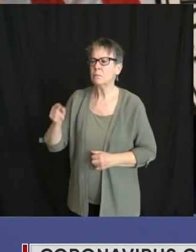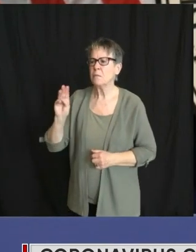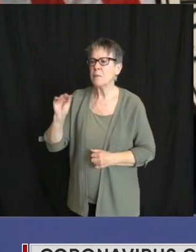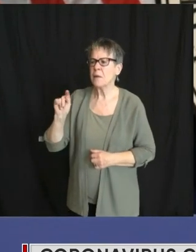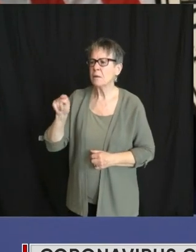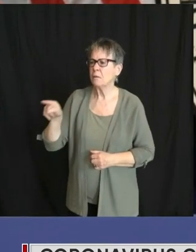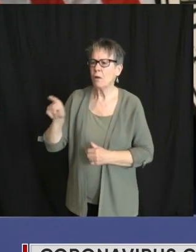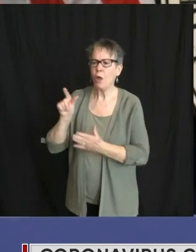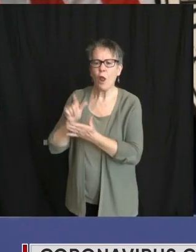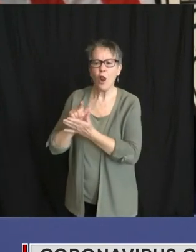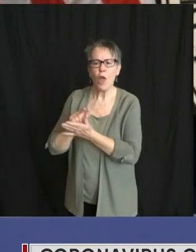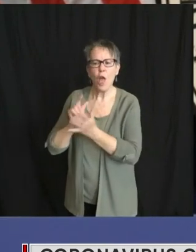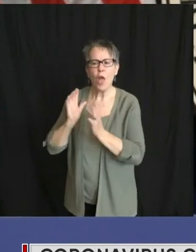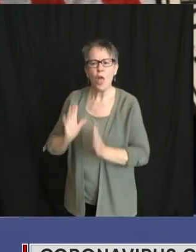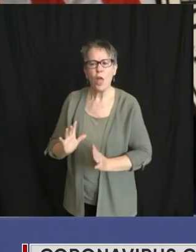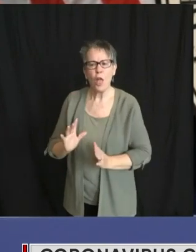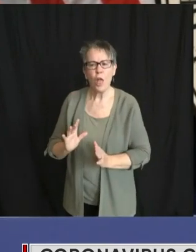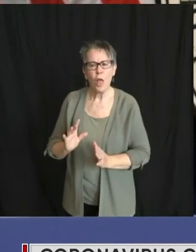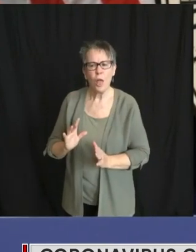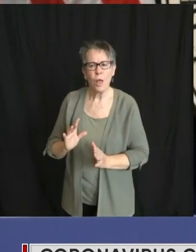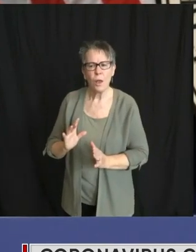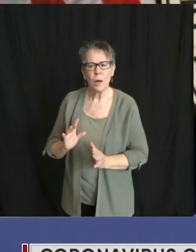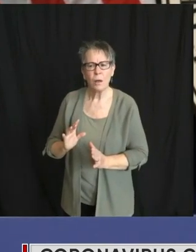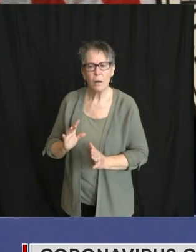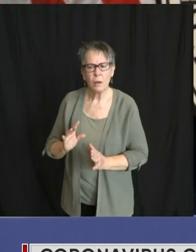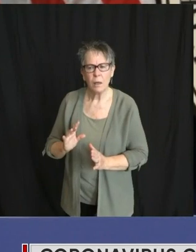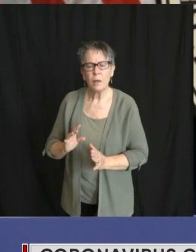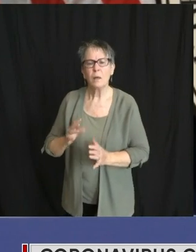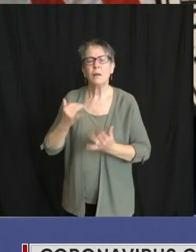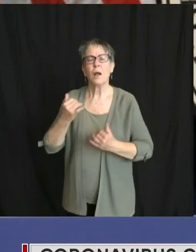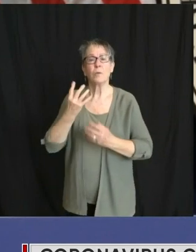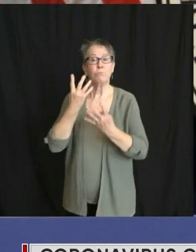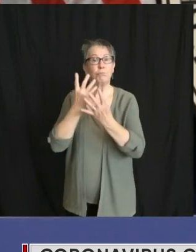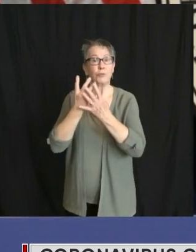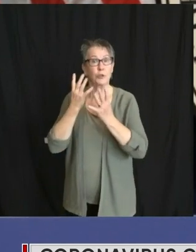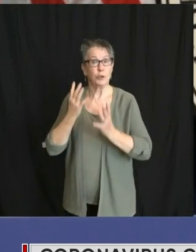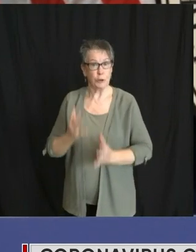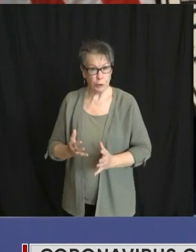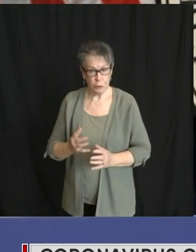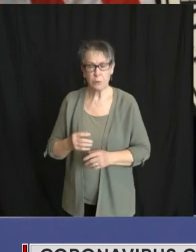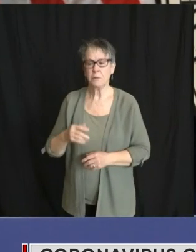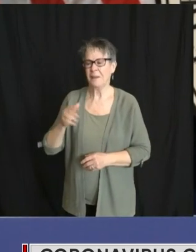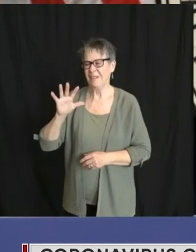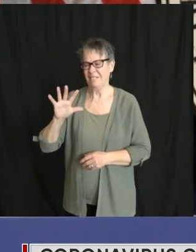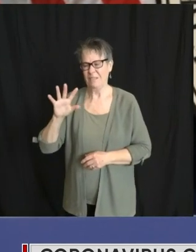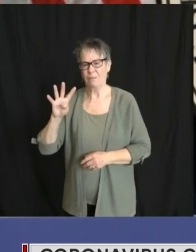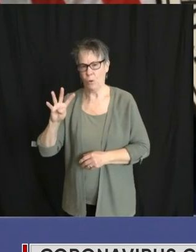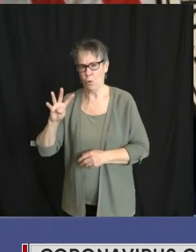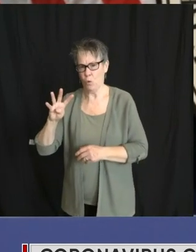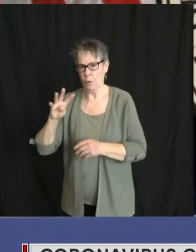CRIMINAL JUSTICE SYSTEM? 54 INMATES HAVE BEEN RELEASED.